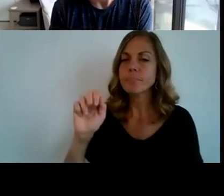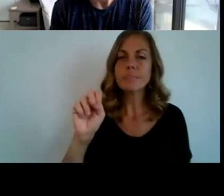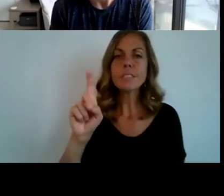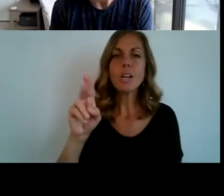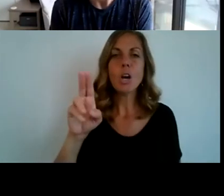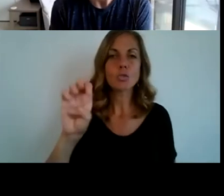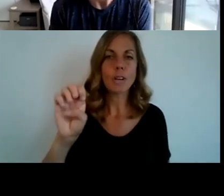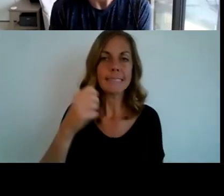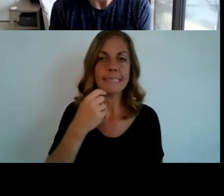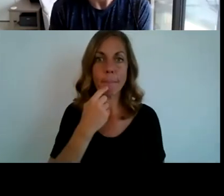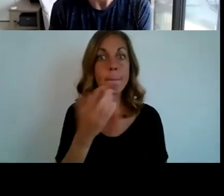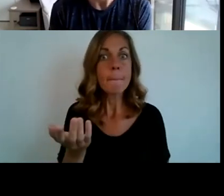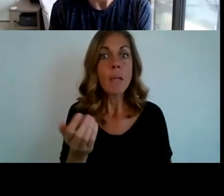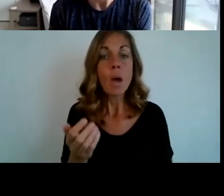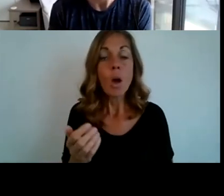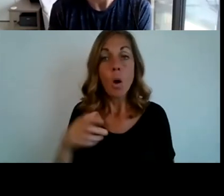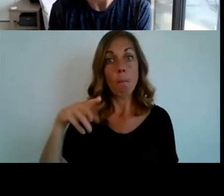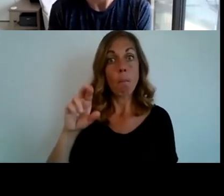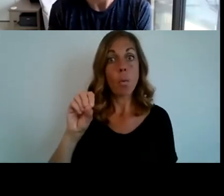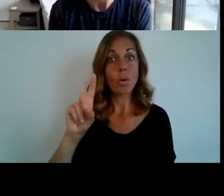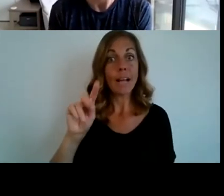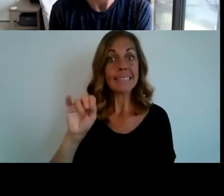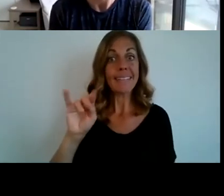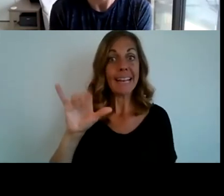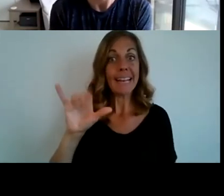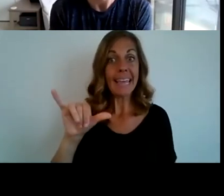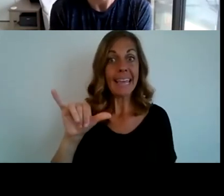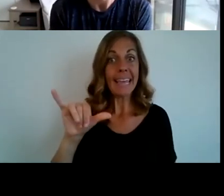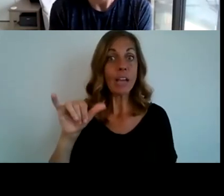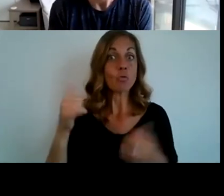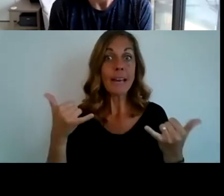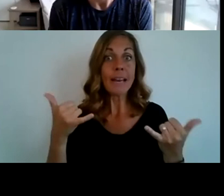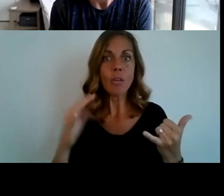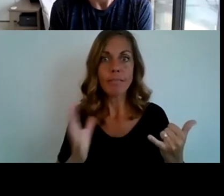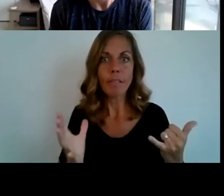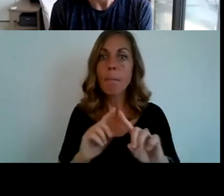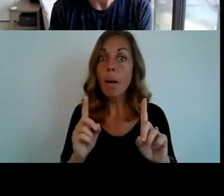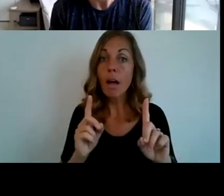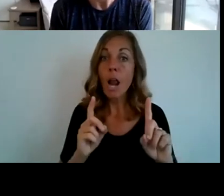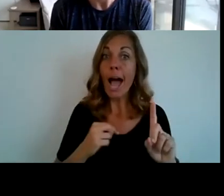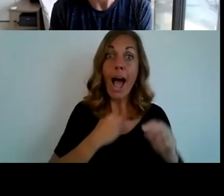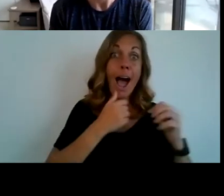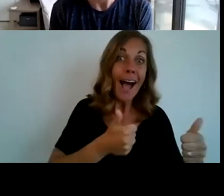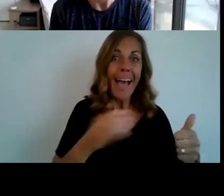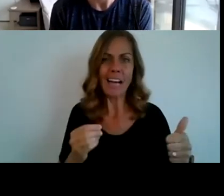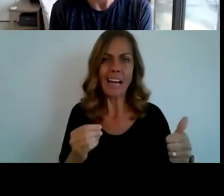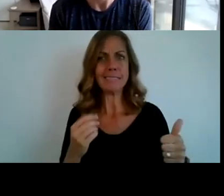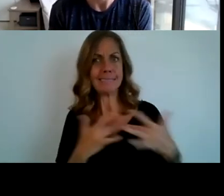right now. Which is great and has me worried at the same time. If they're productive because